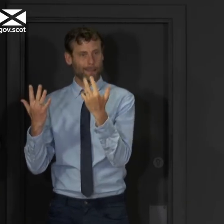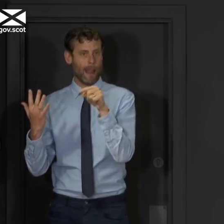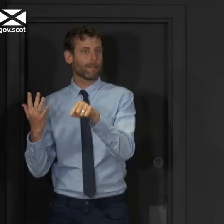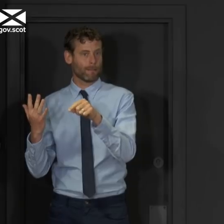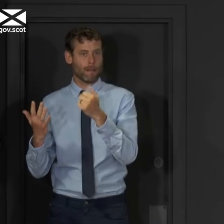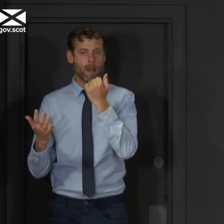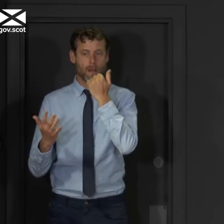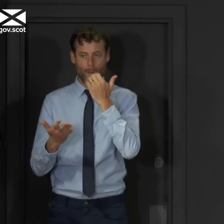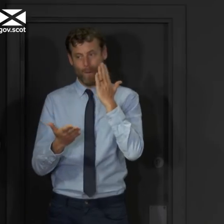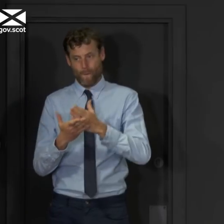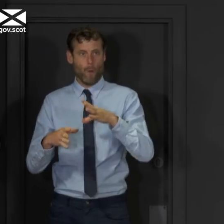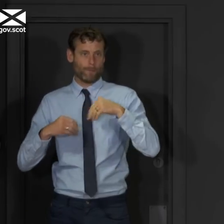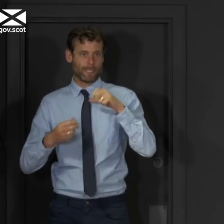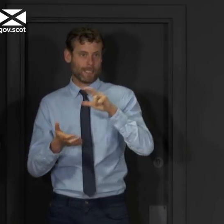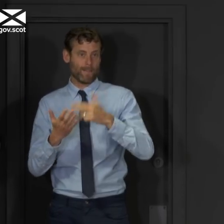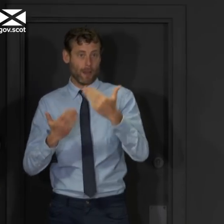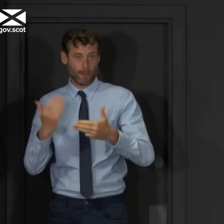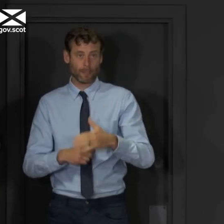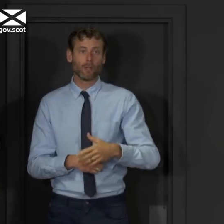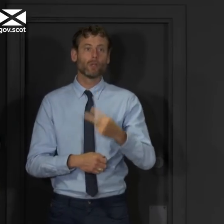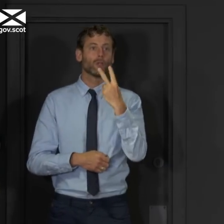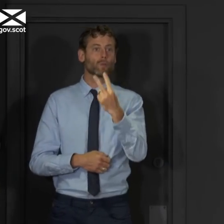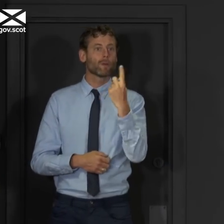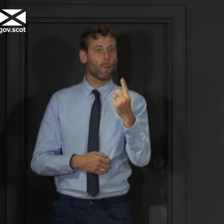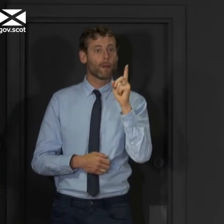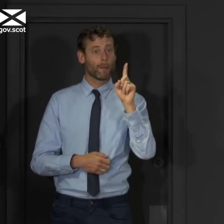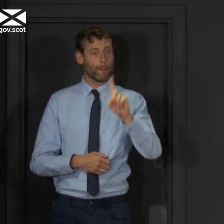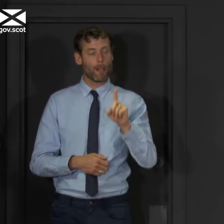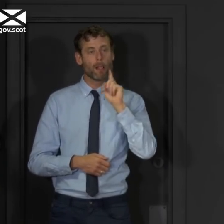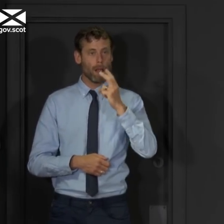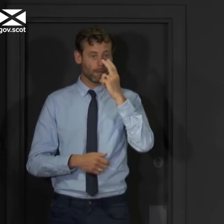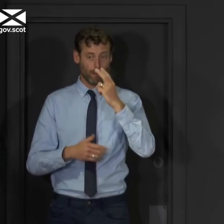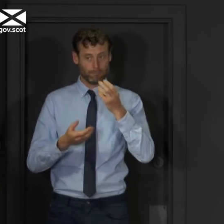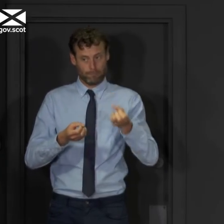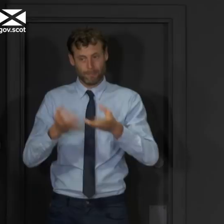A total of 21 people last night were in intensive care with confirmed or suspected Covid-19.